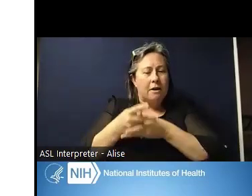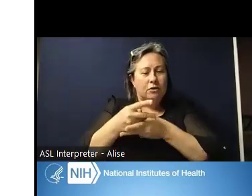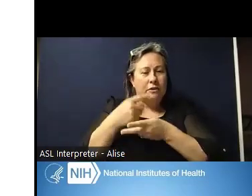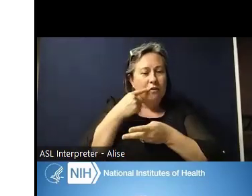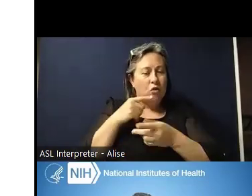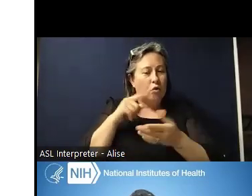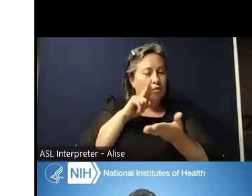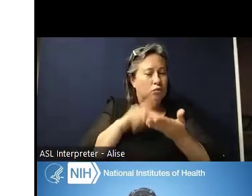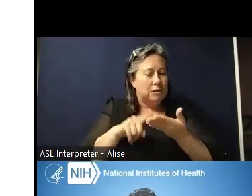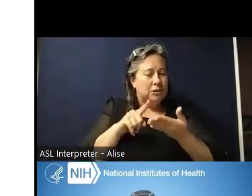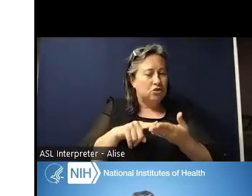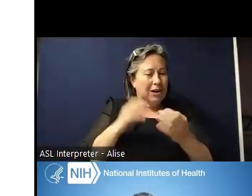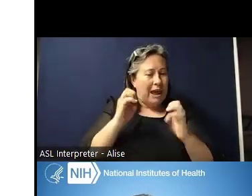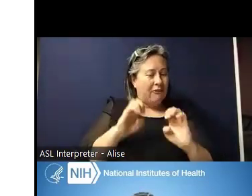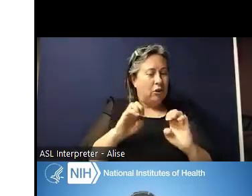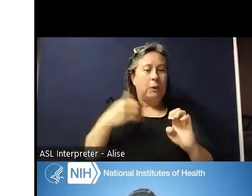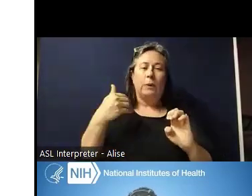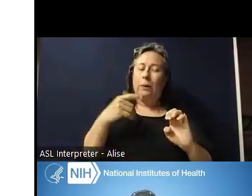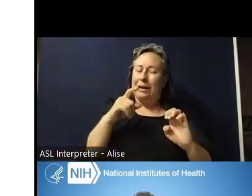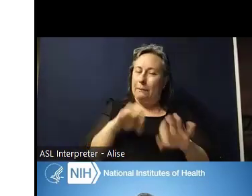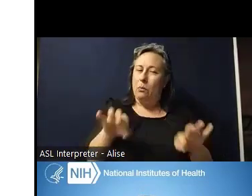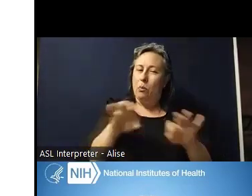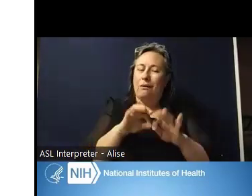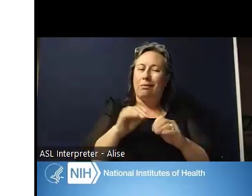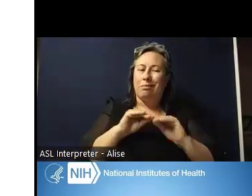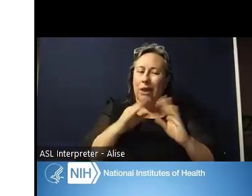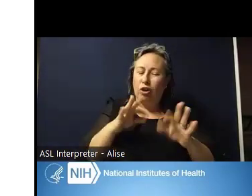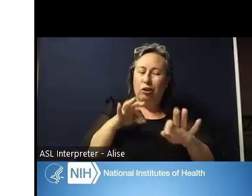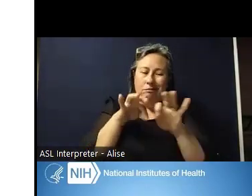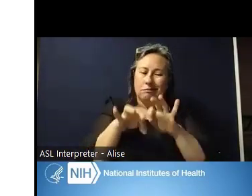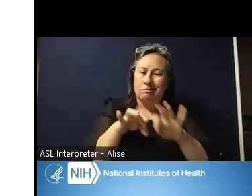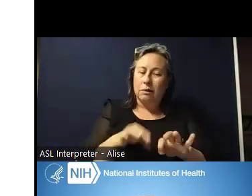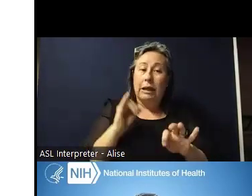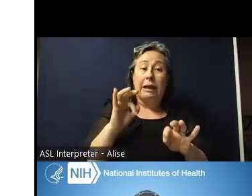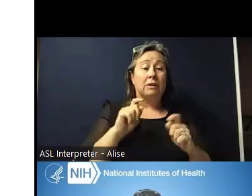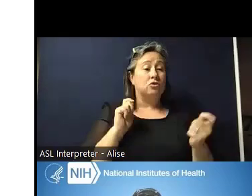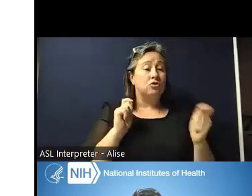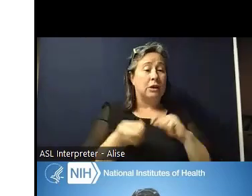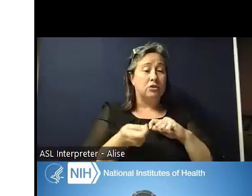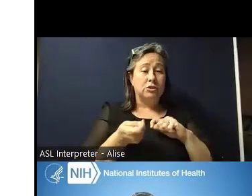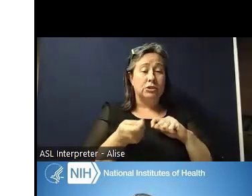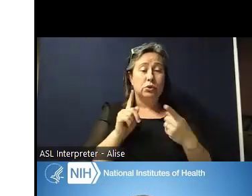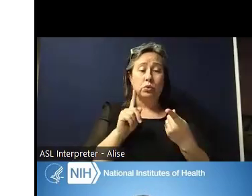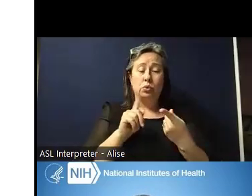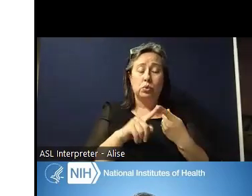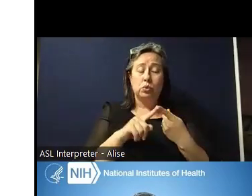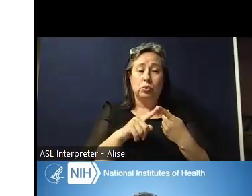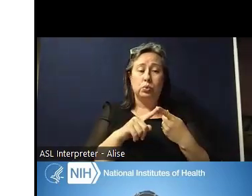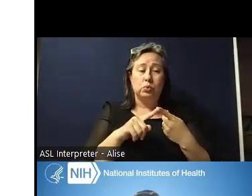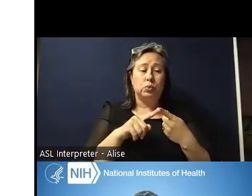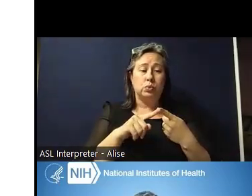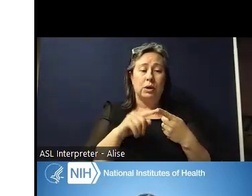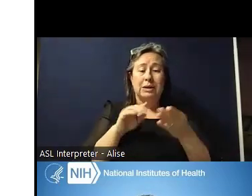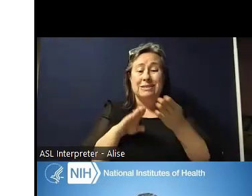needs to be very clearly laid out. If there are changes in the sub's leadership,